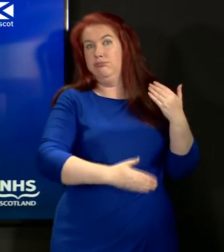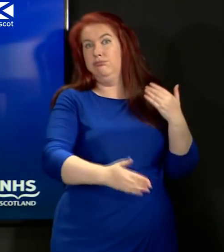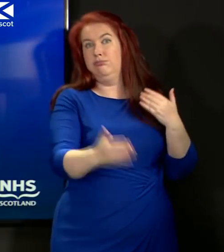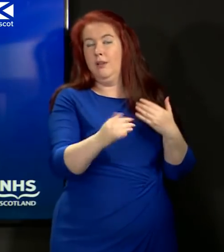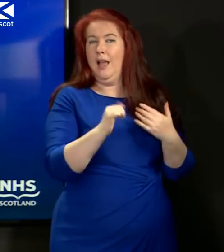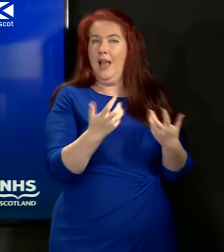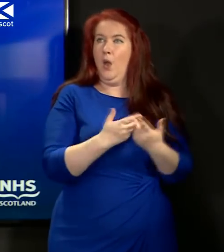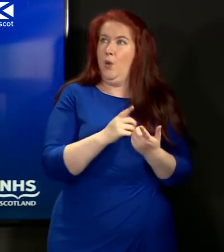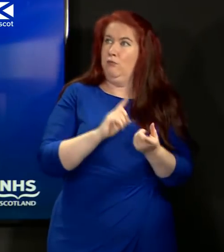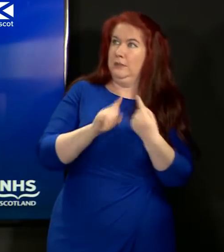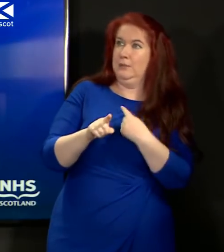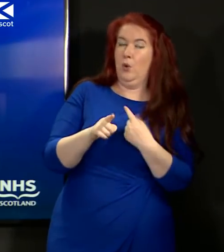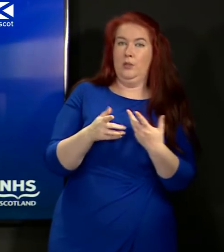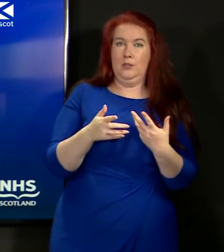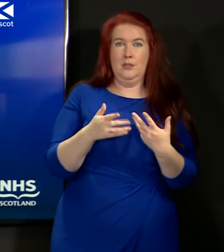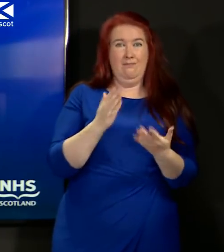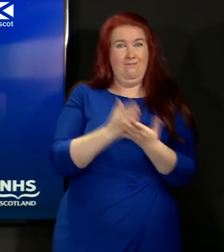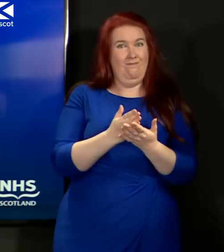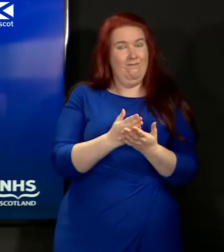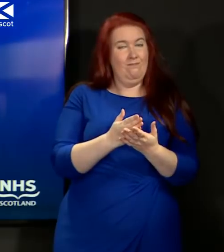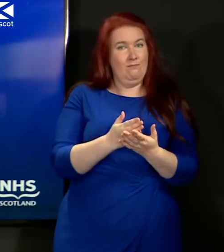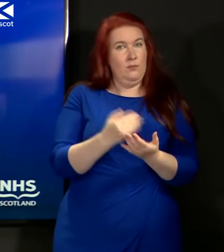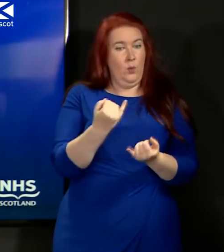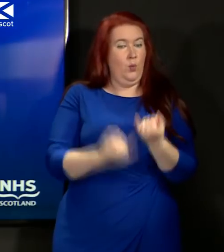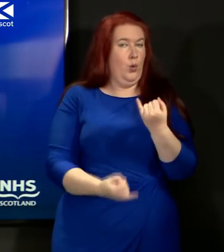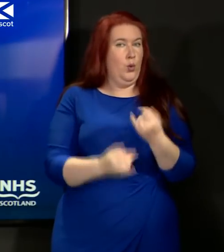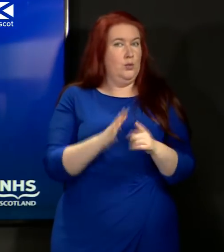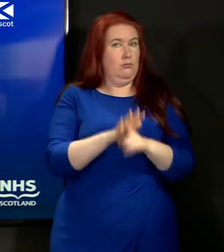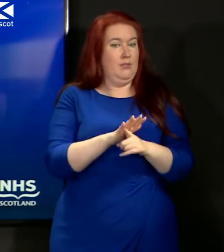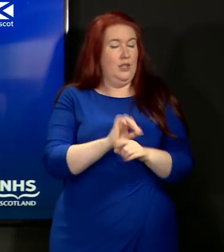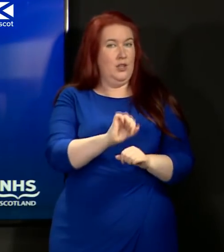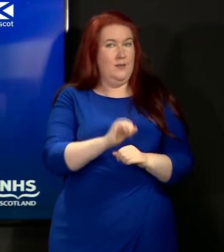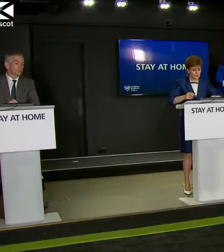to what is a doubled-edged pressure on their particular sector.